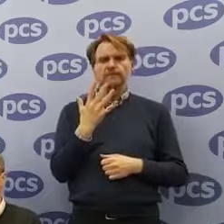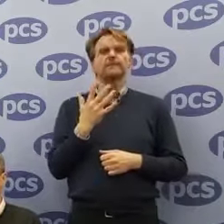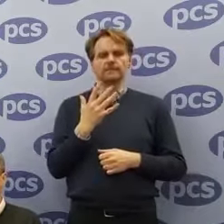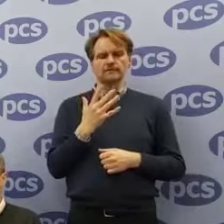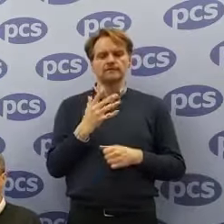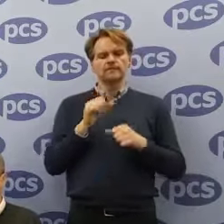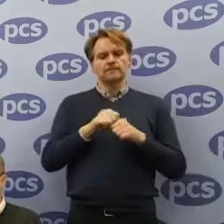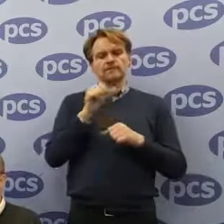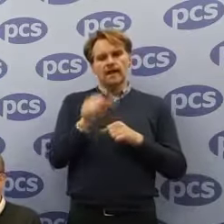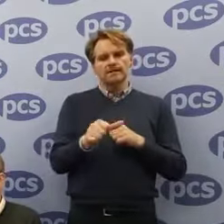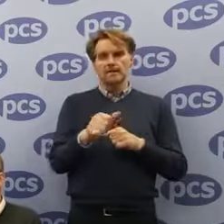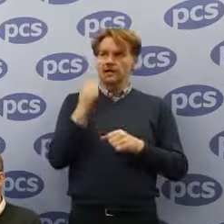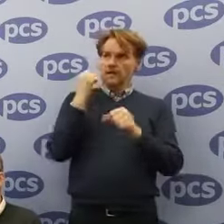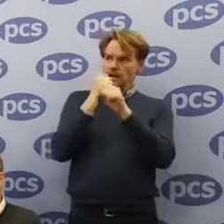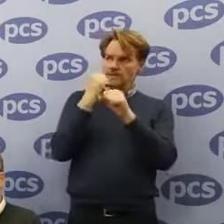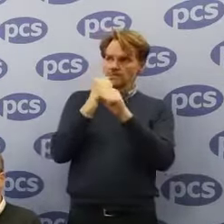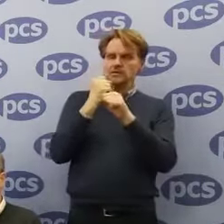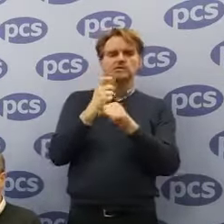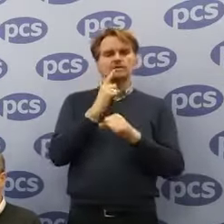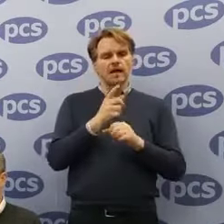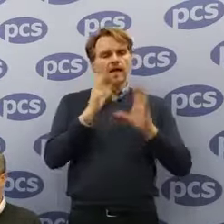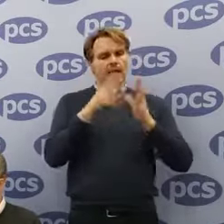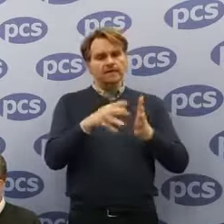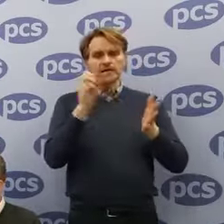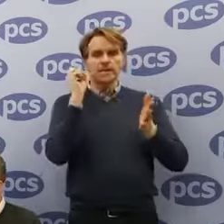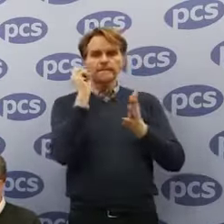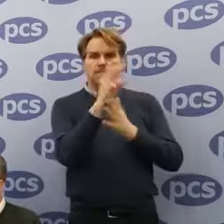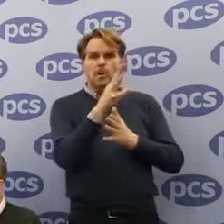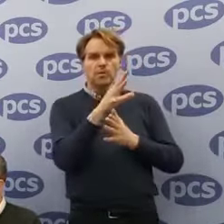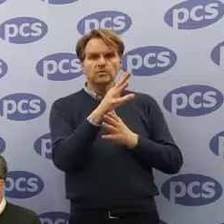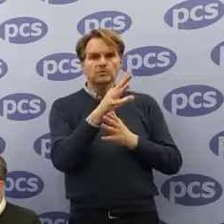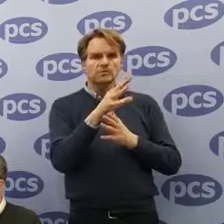and then a number of years ago they then increased that massively by then